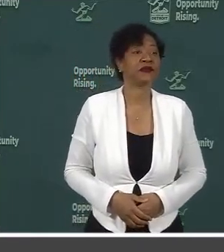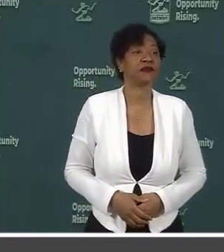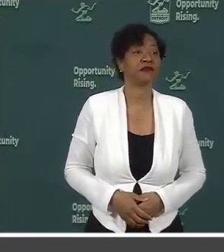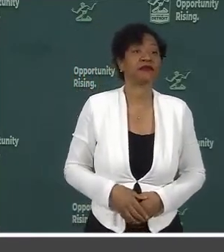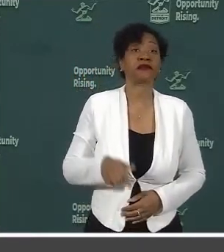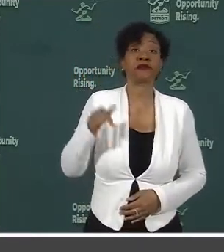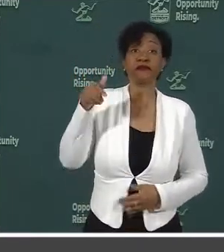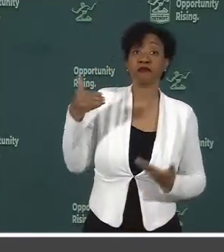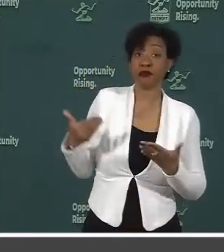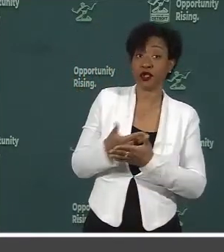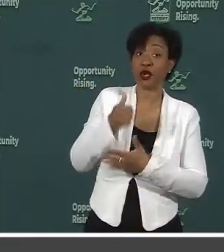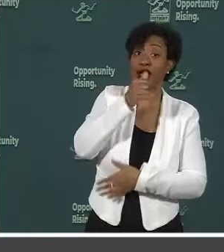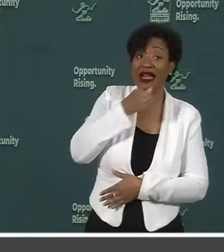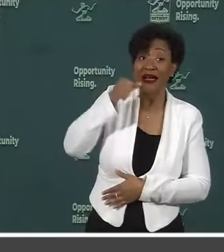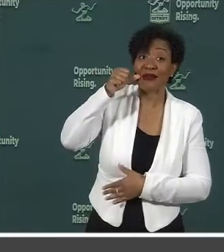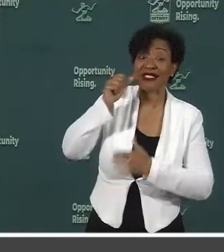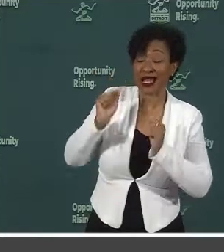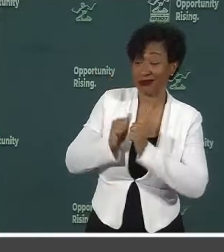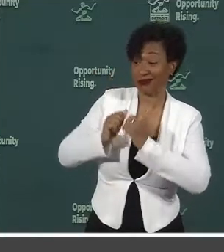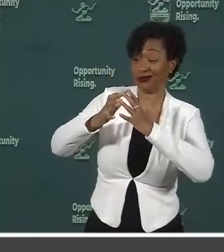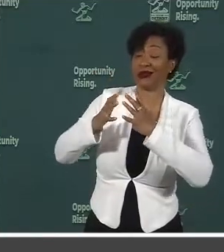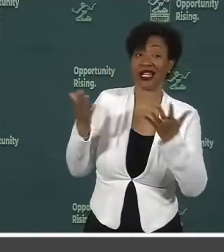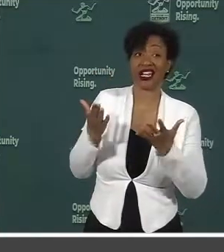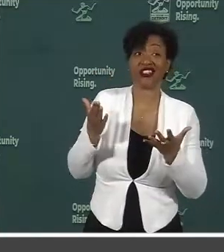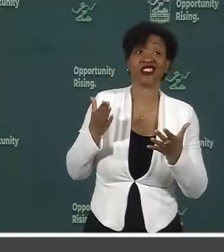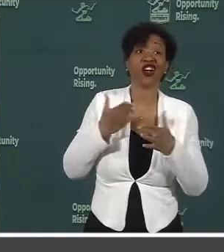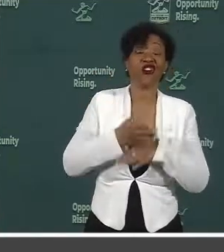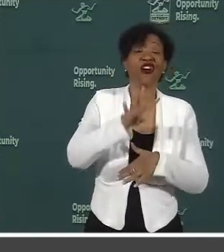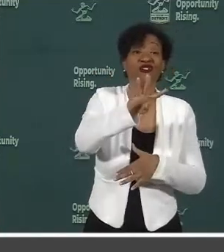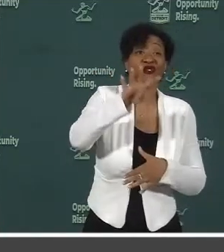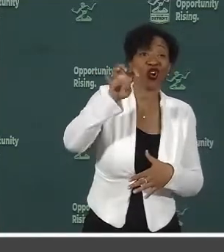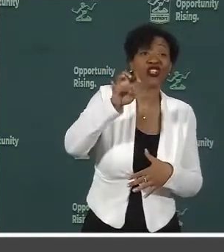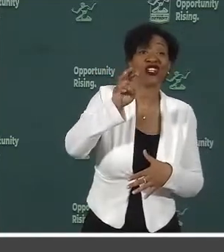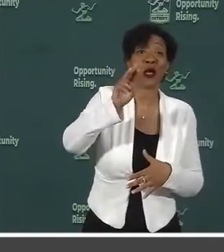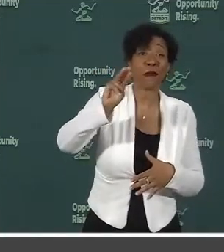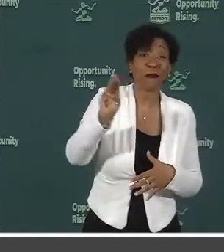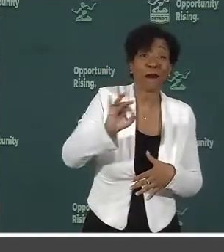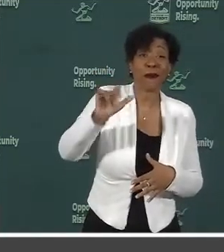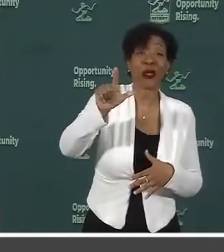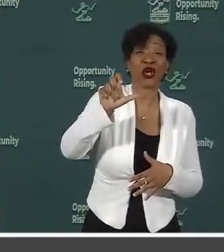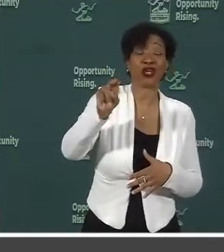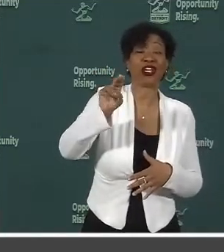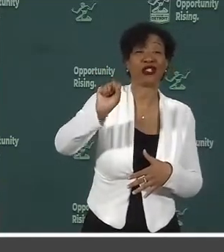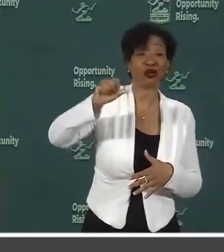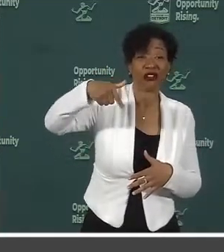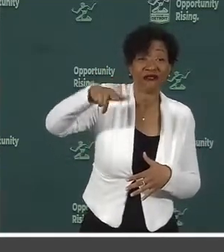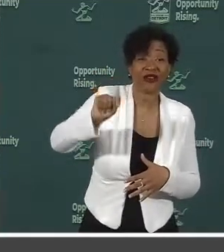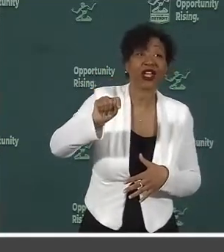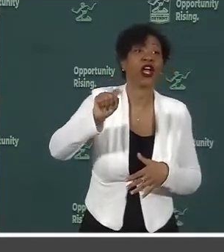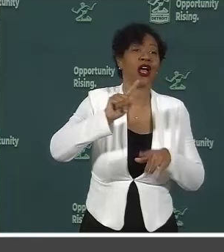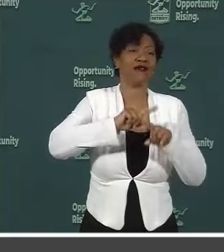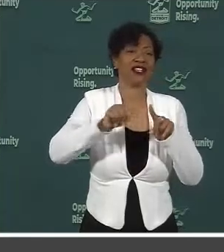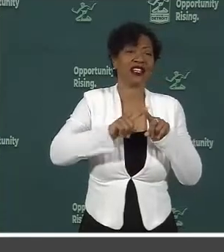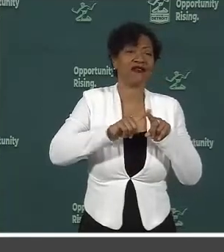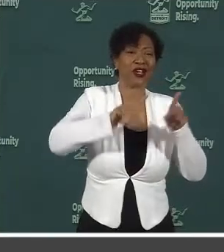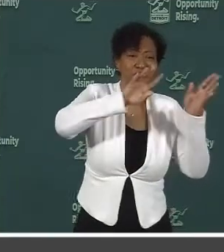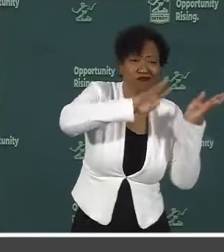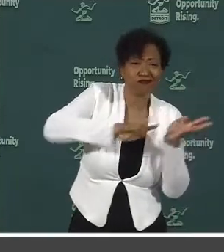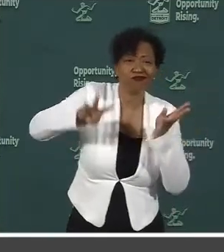DETROIT IT'S OVER FOUR MILLION SQUARE FOOT PACKAGE HANDLING CONVEYERS ONE OF THE LARGEST IN THE COUNTRY I'M PROUD TO BE